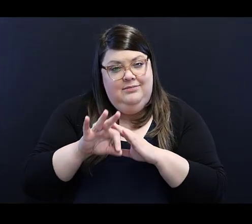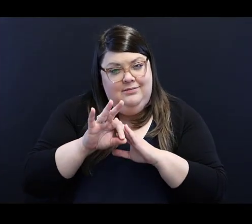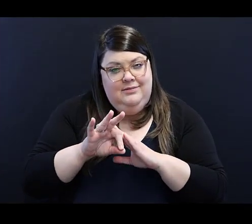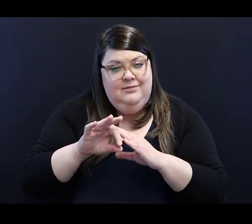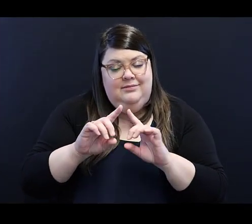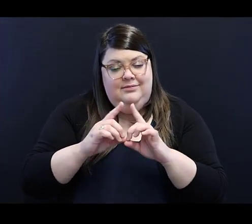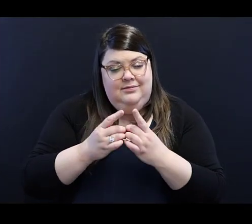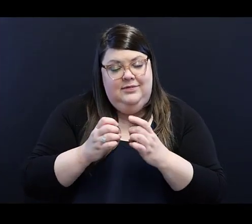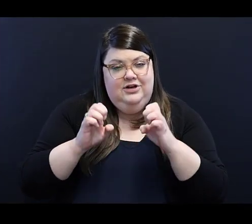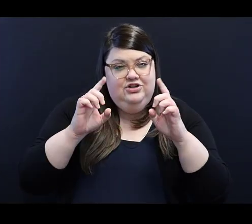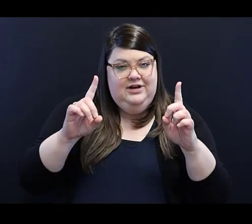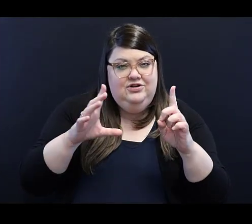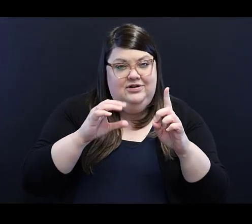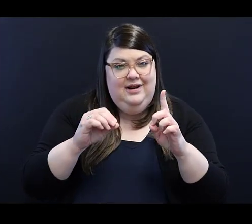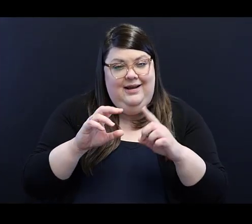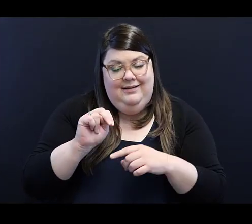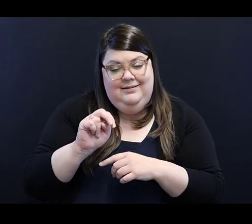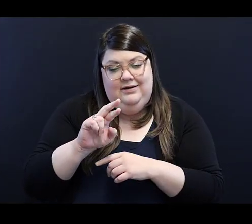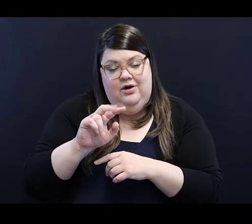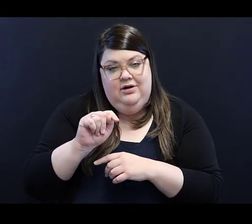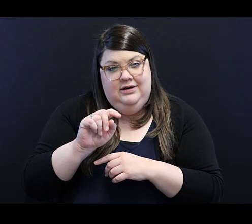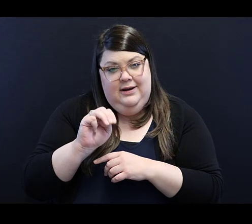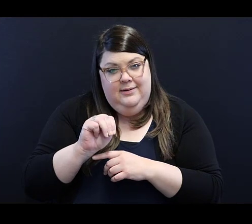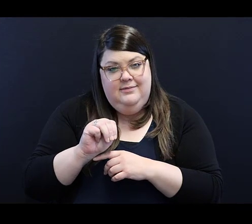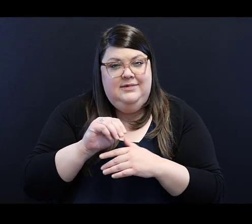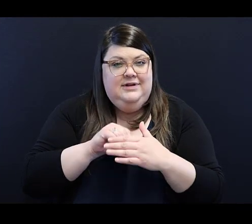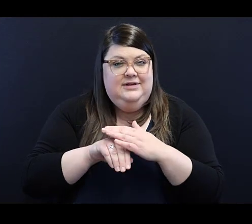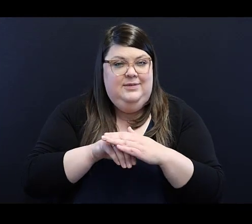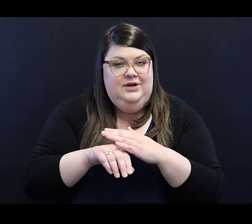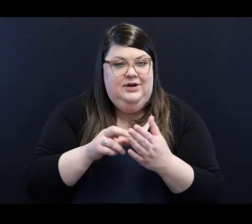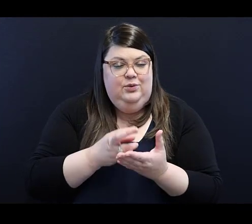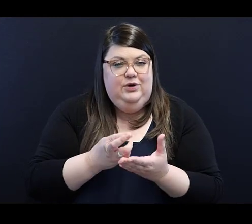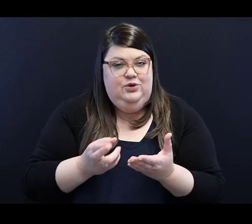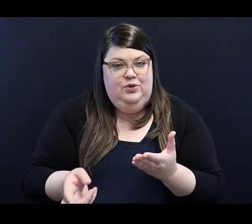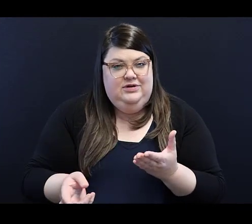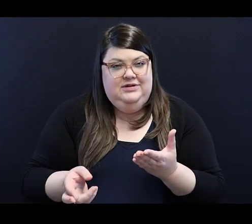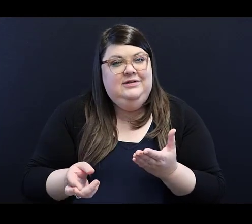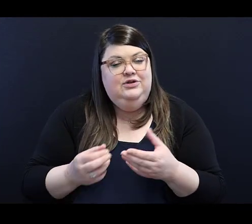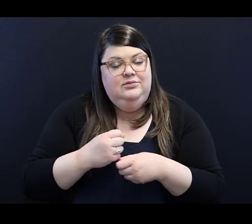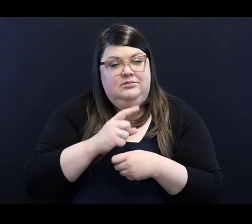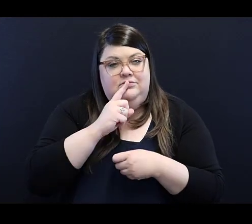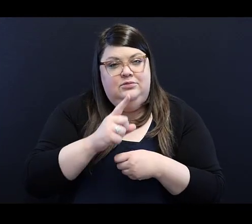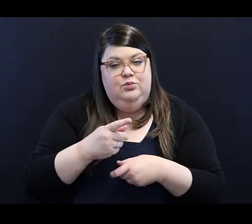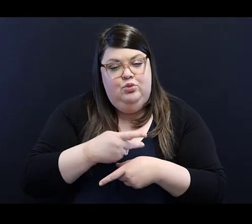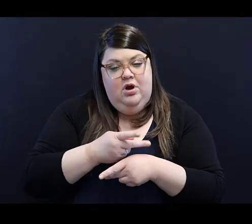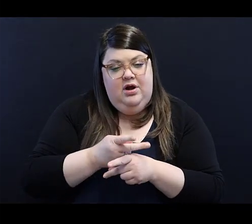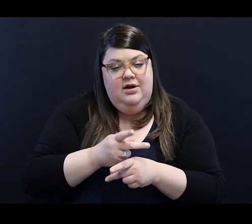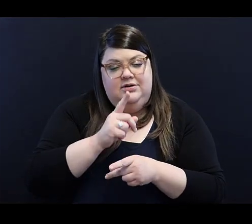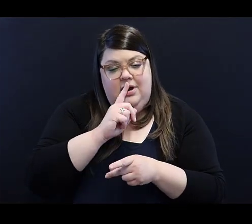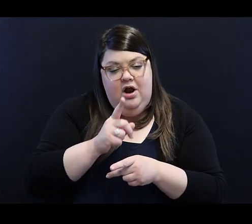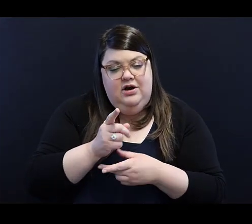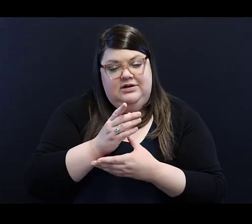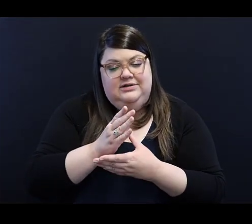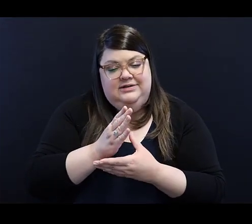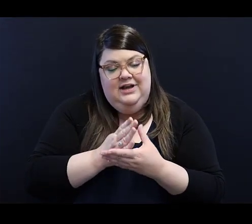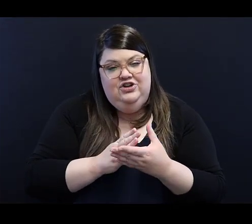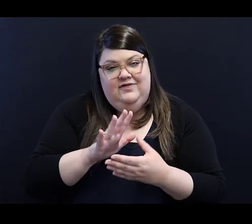Education and NCRTM accessibility resources to ensure products are Section 508 compliant.